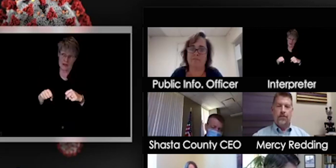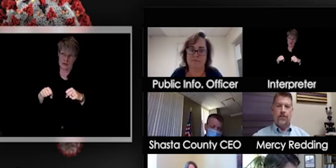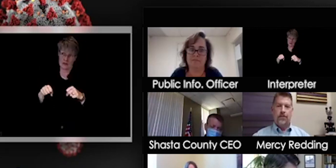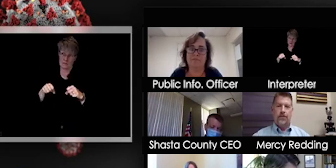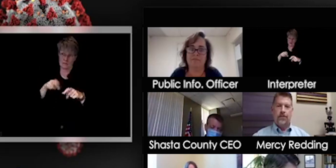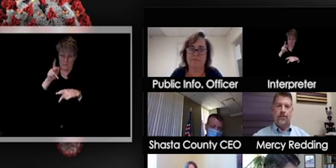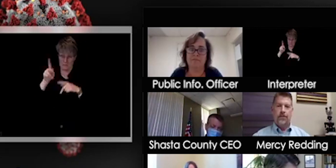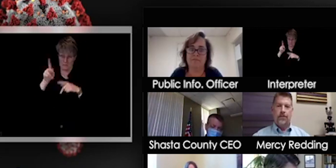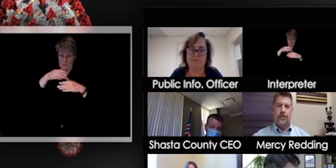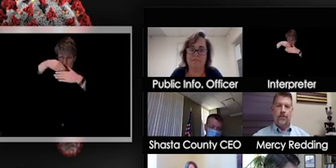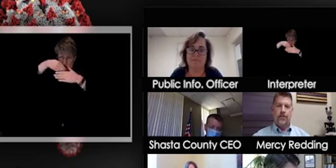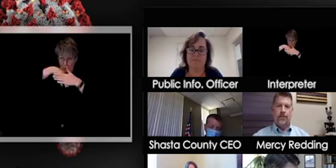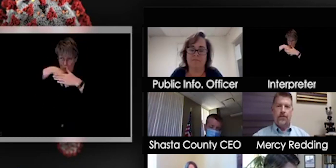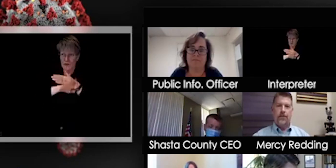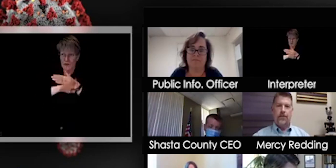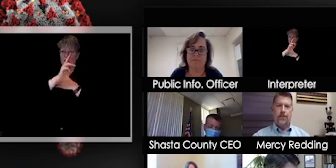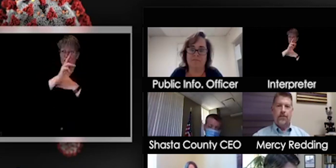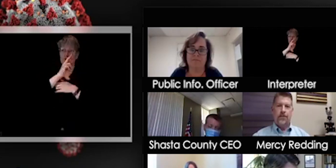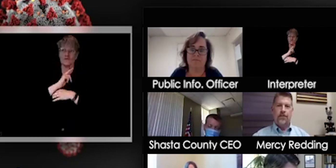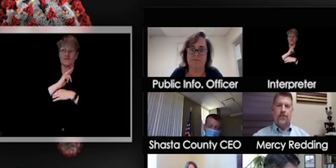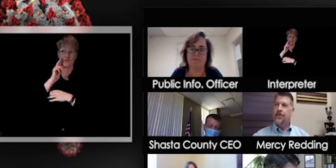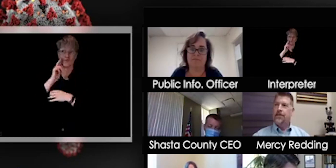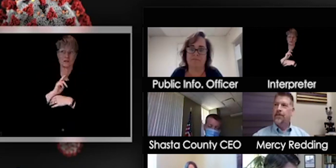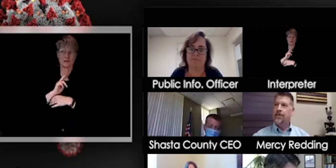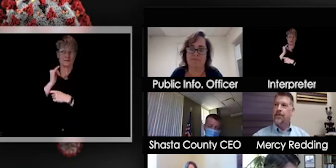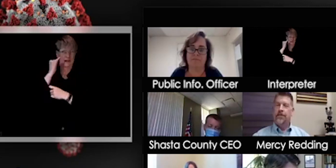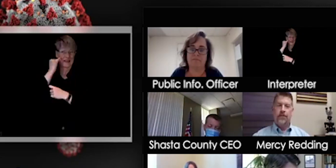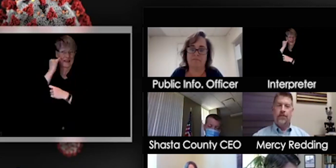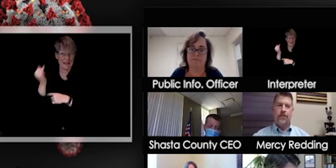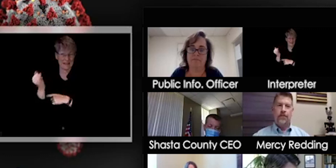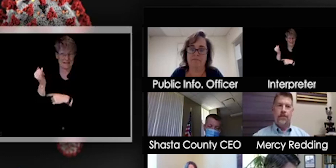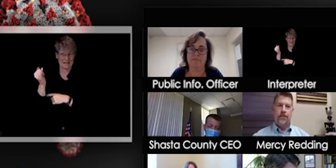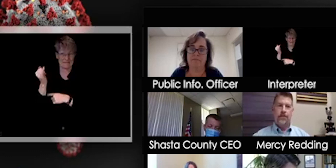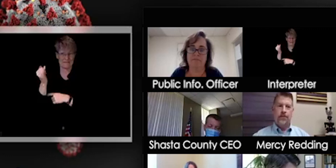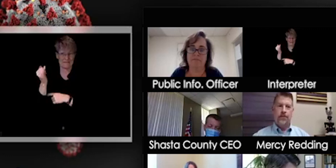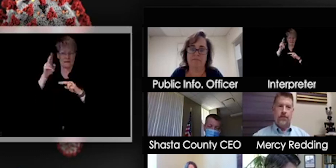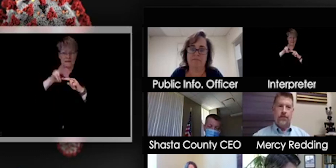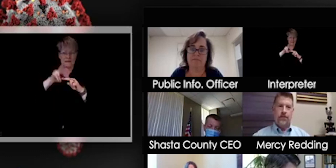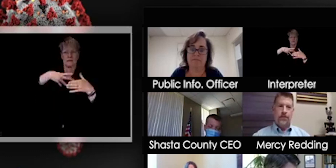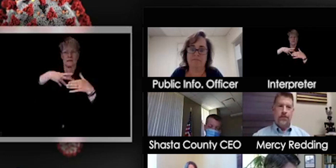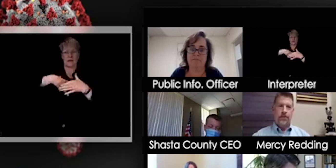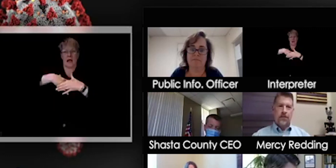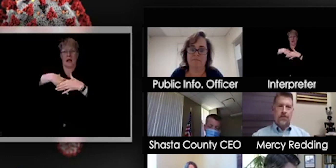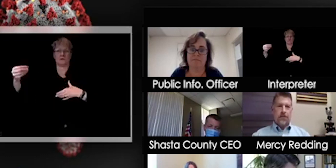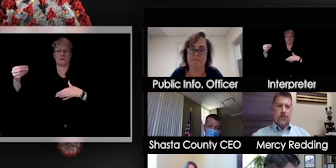offering outdoor services, like outdoor patio, but they can't exactly dine-in inside of the